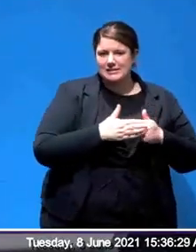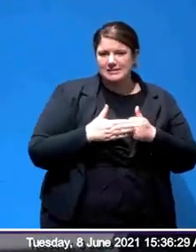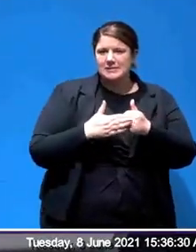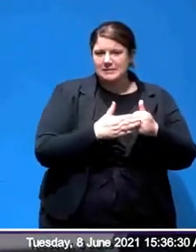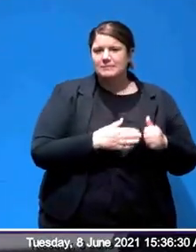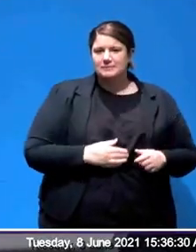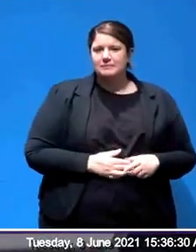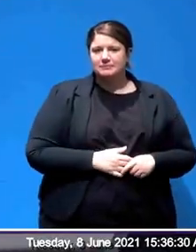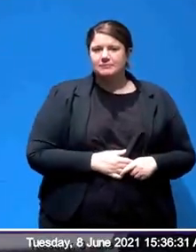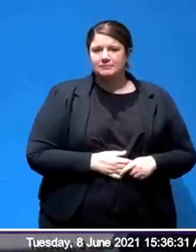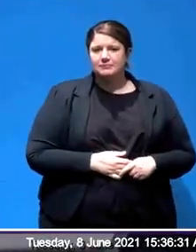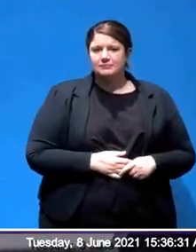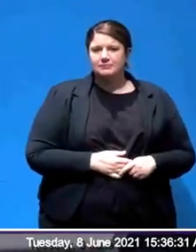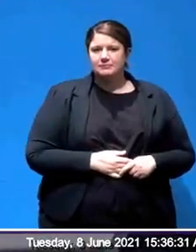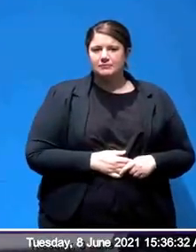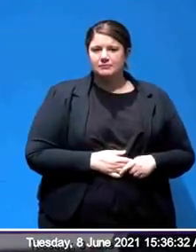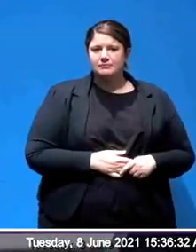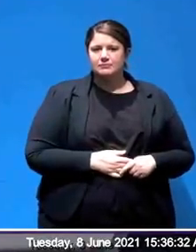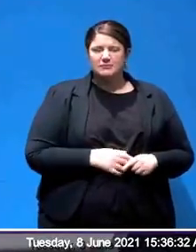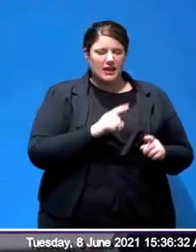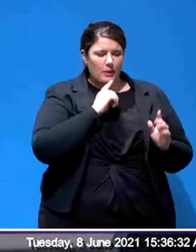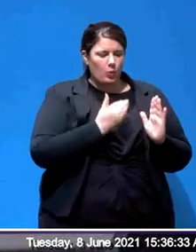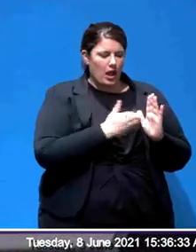may well put in a notation to the RiskMan.